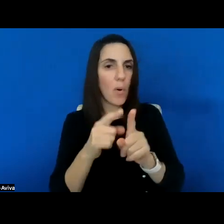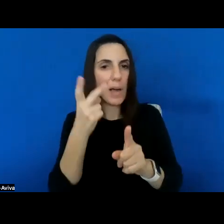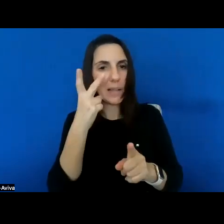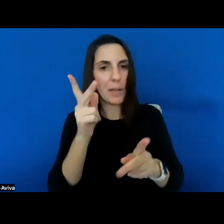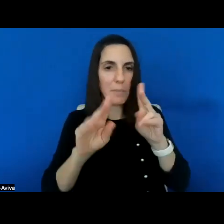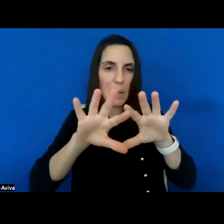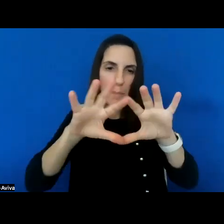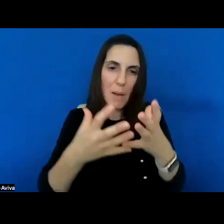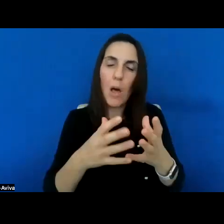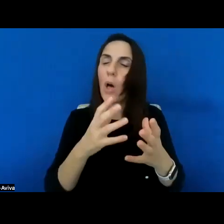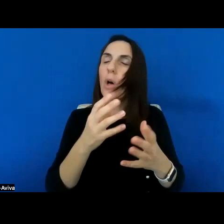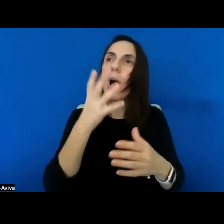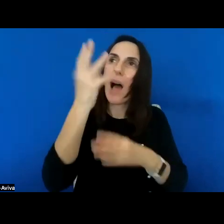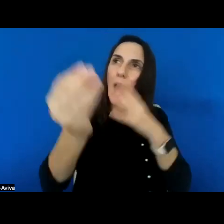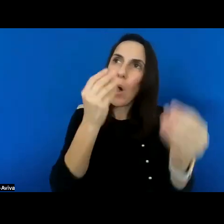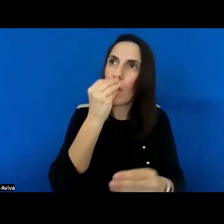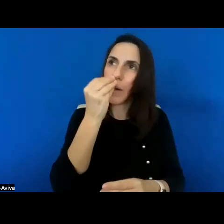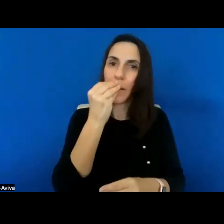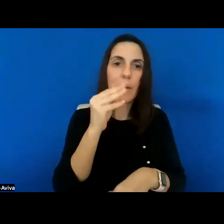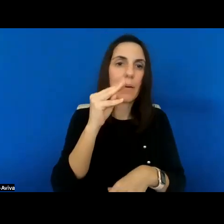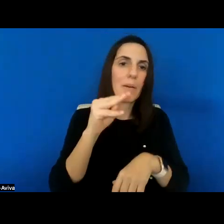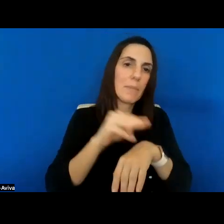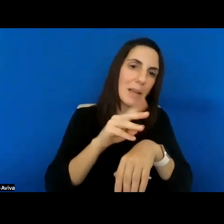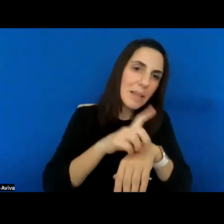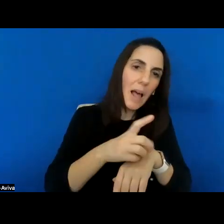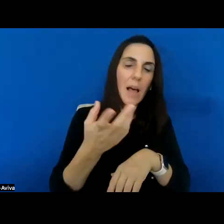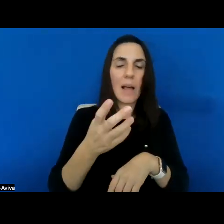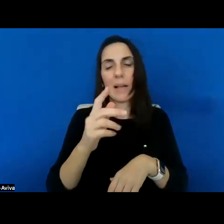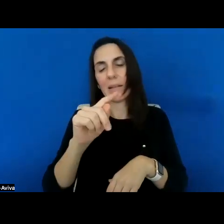Mcdonald's taco bell, Wendy's fast food, but I also see medical.